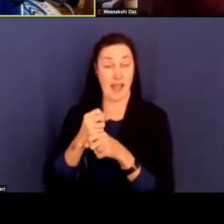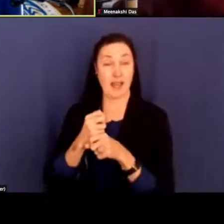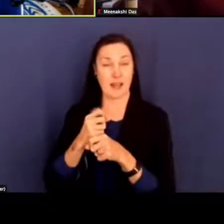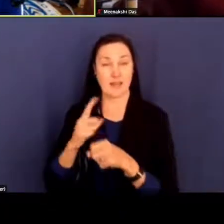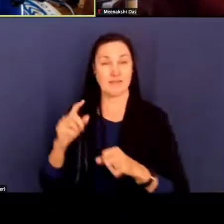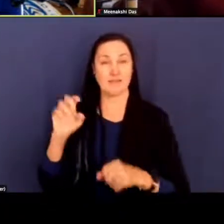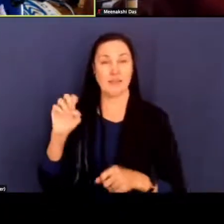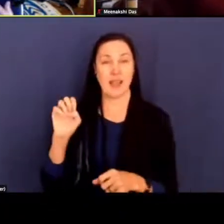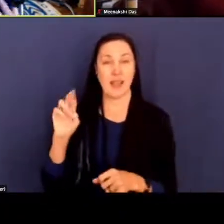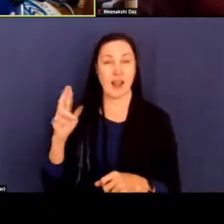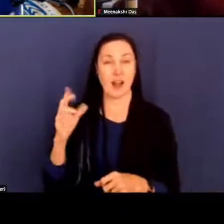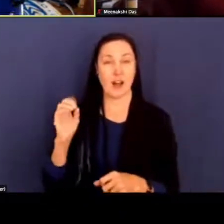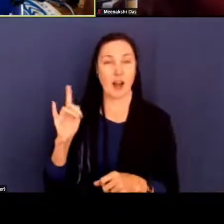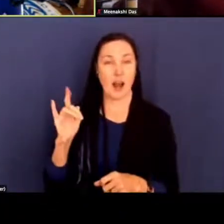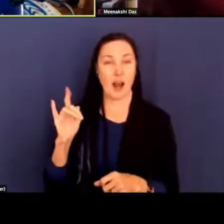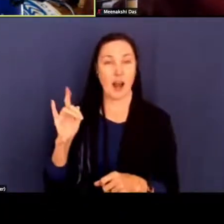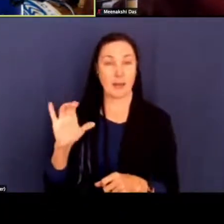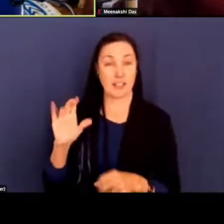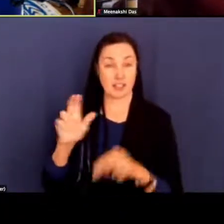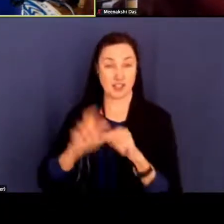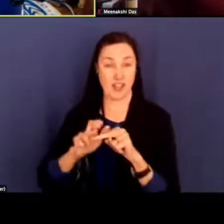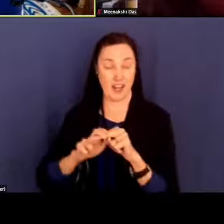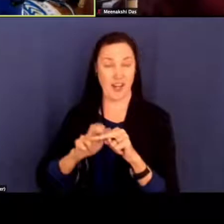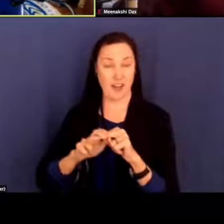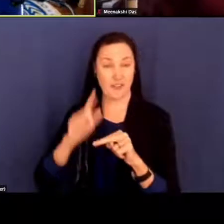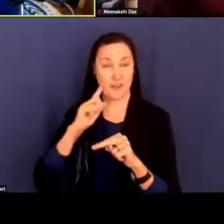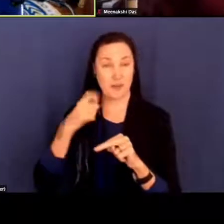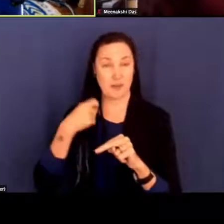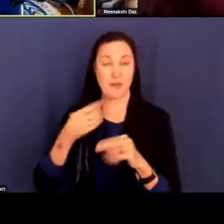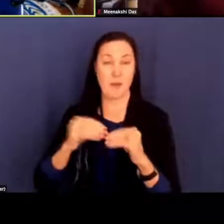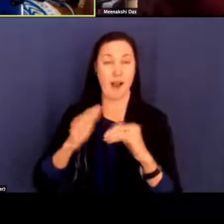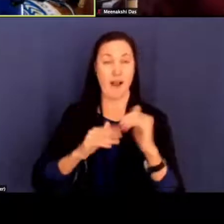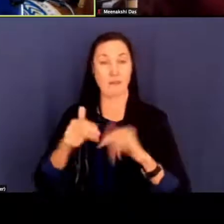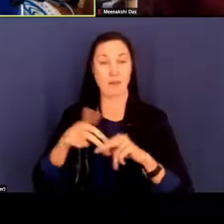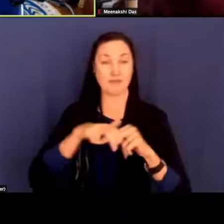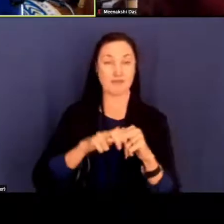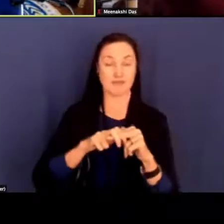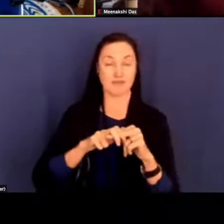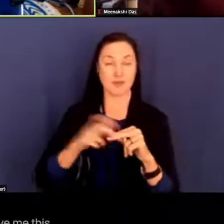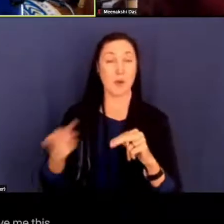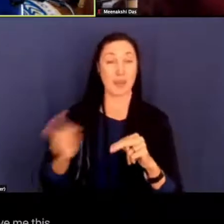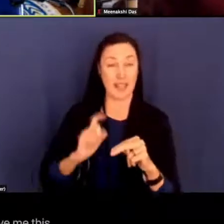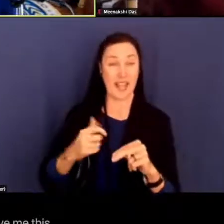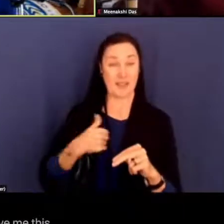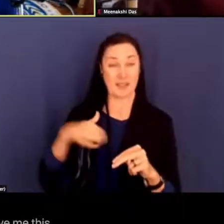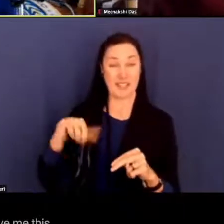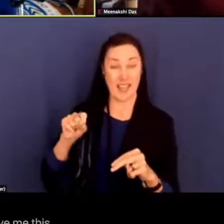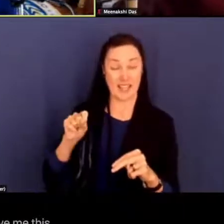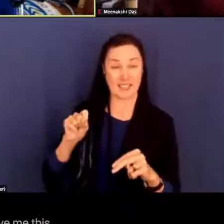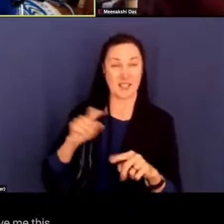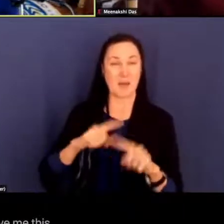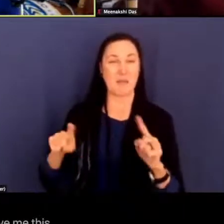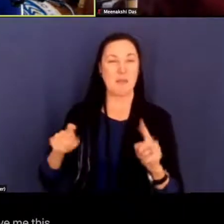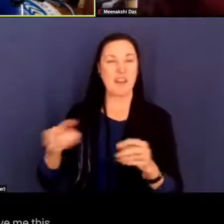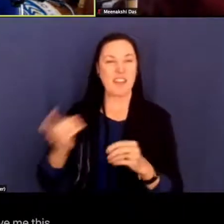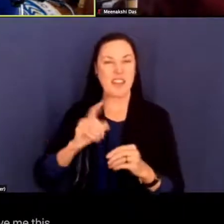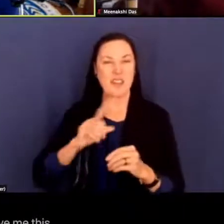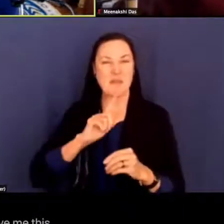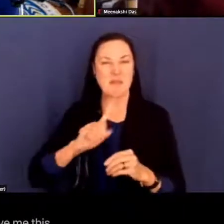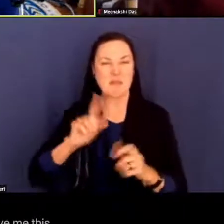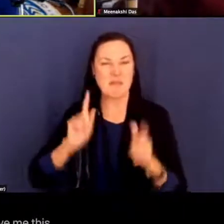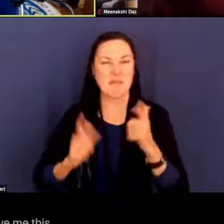gave me this very large, obvious desk with a special sign saying reserved and all this so